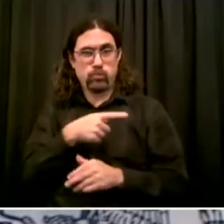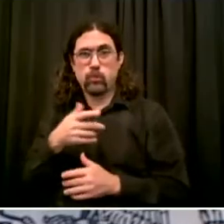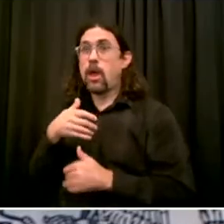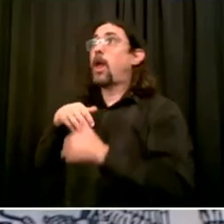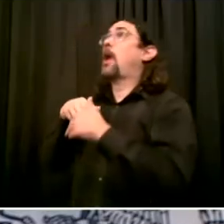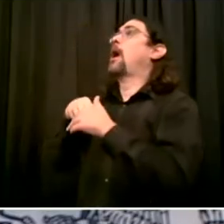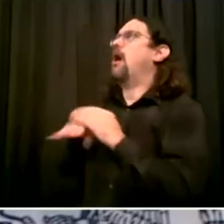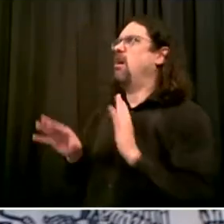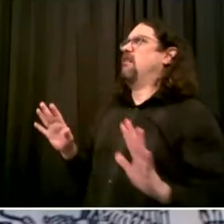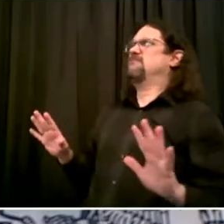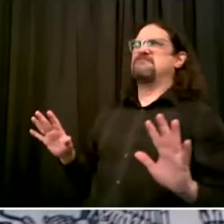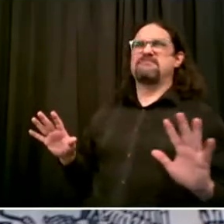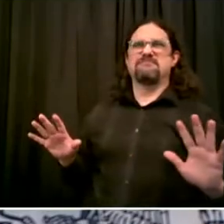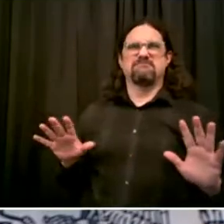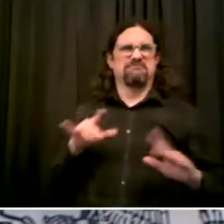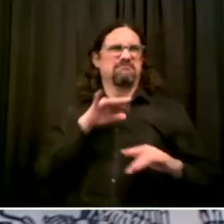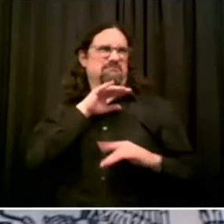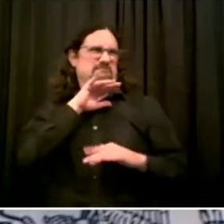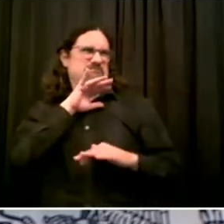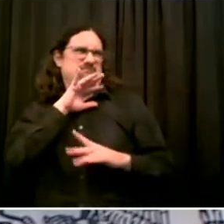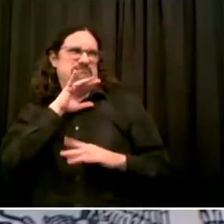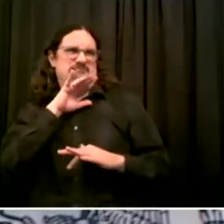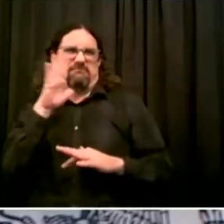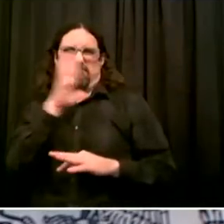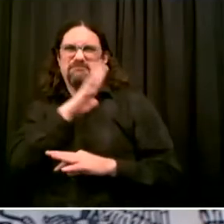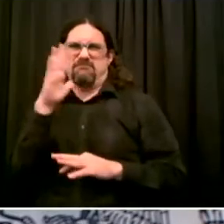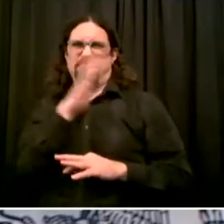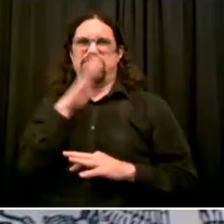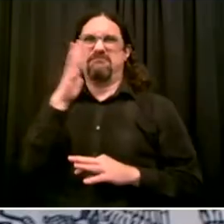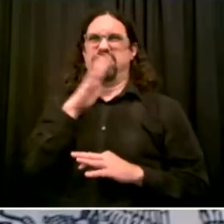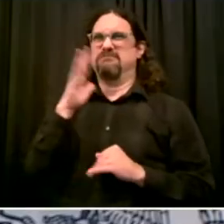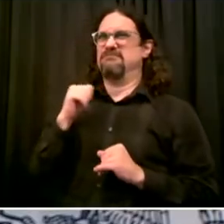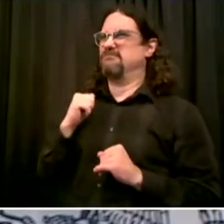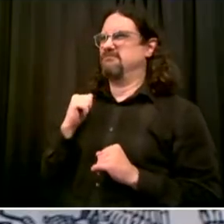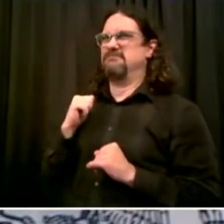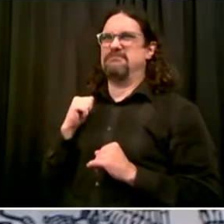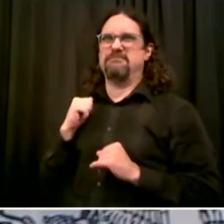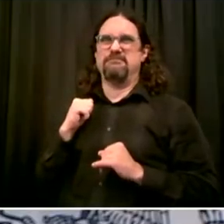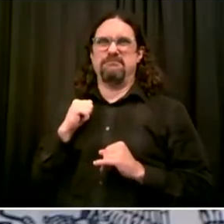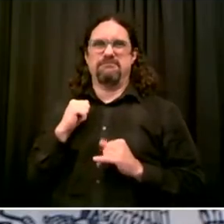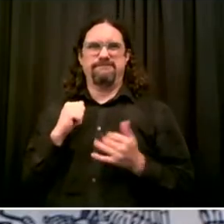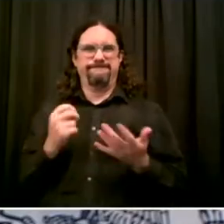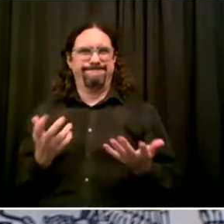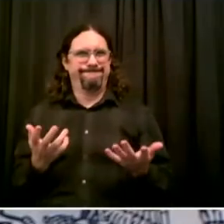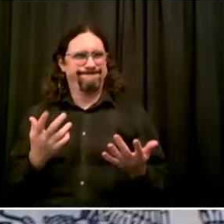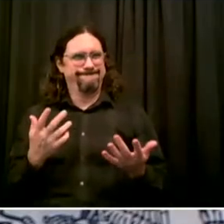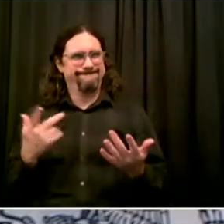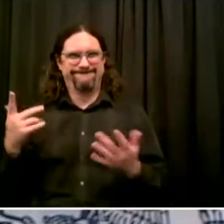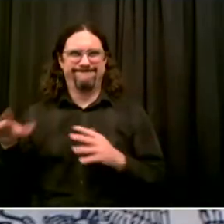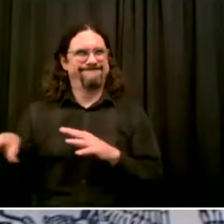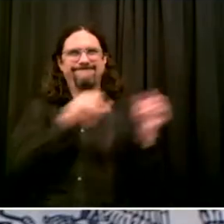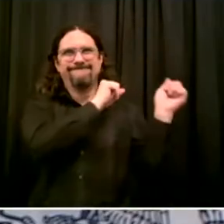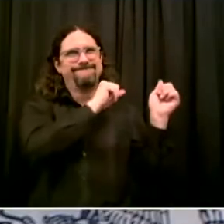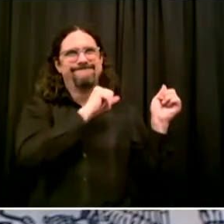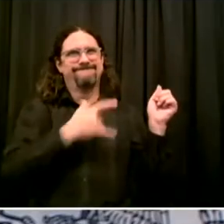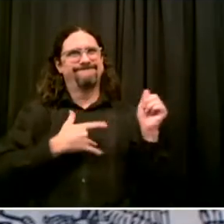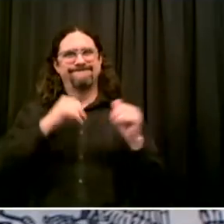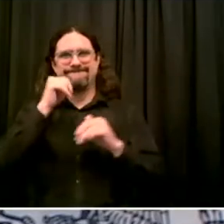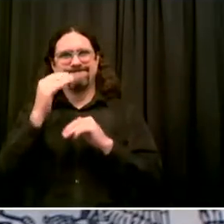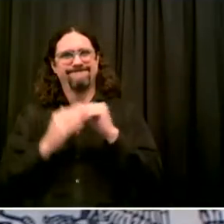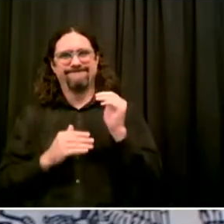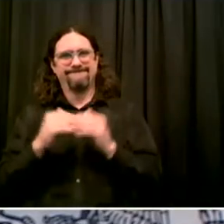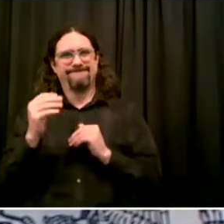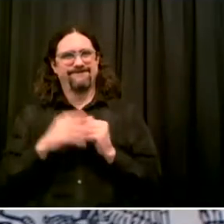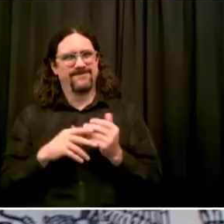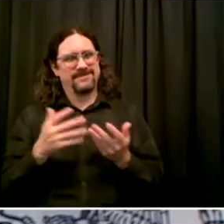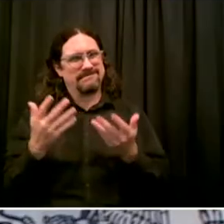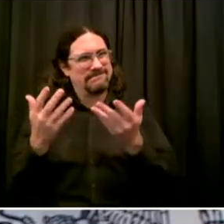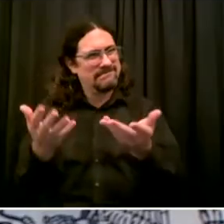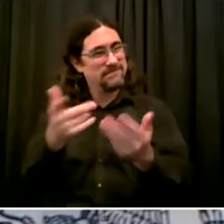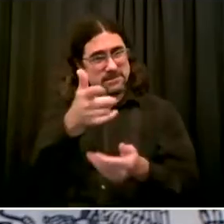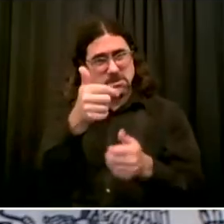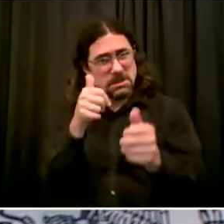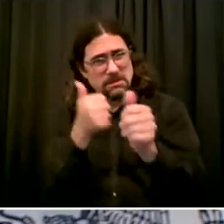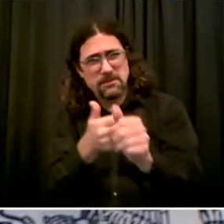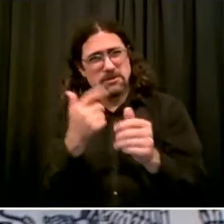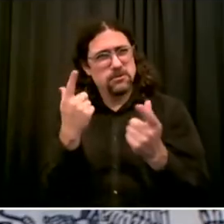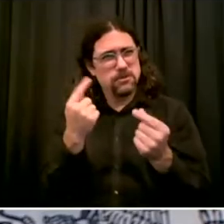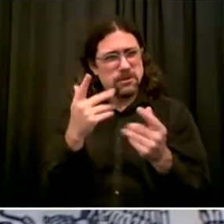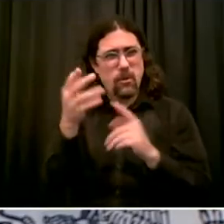BASIS, COVID-19